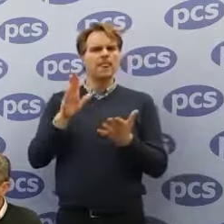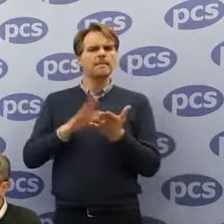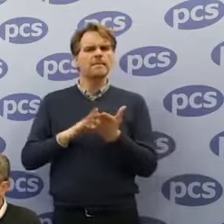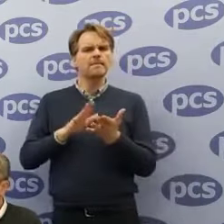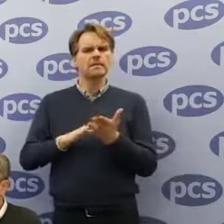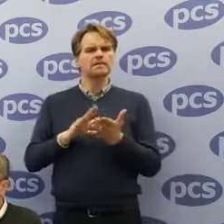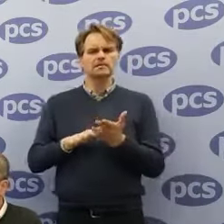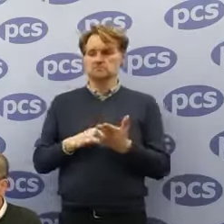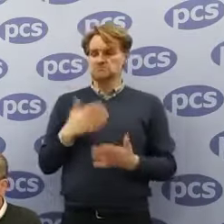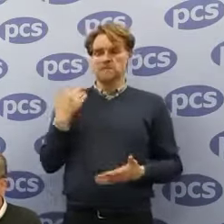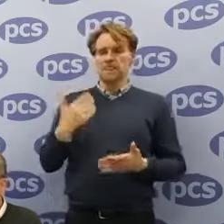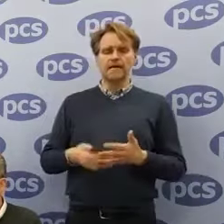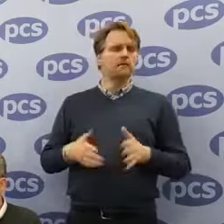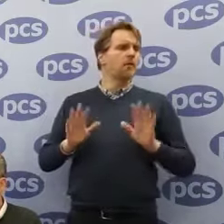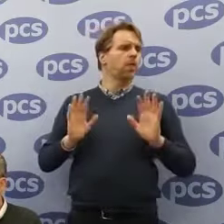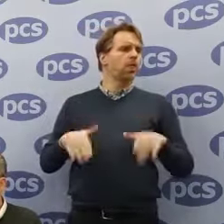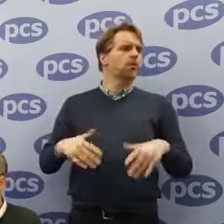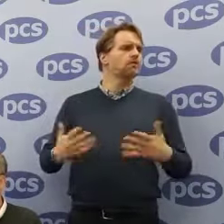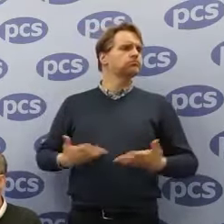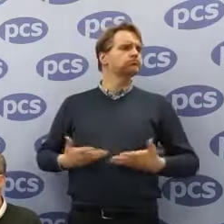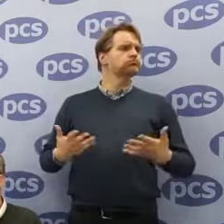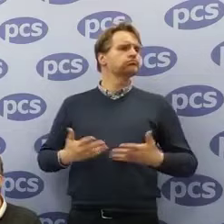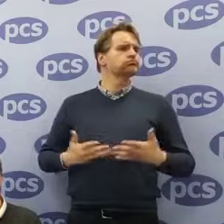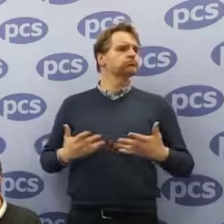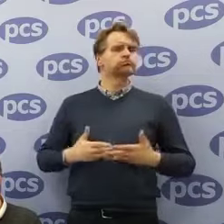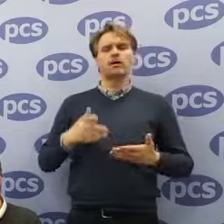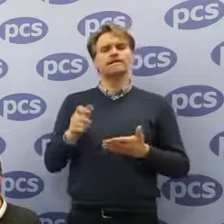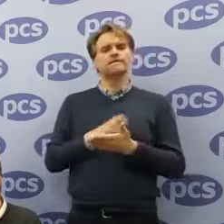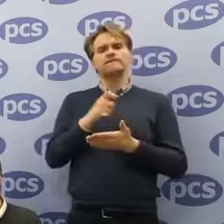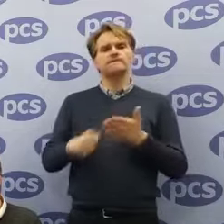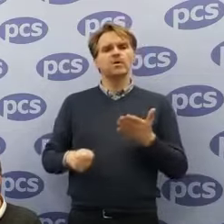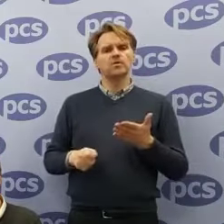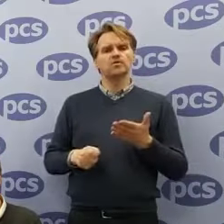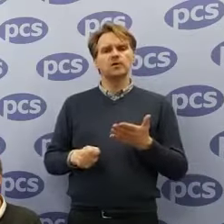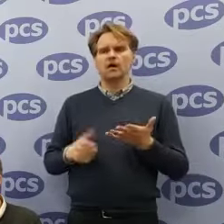therefore denying the large majority of those of us who did vote the